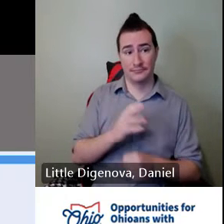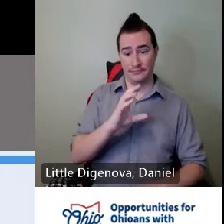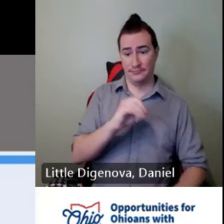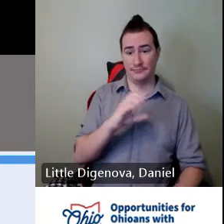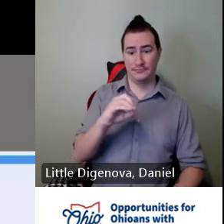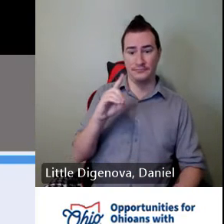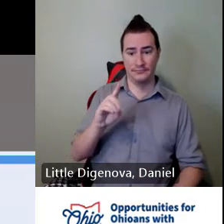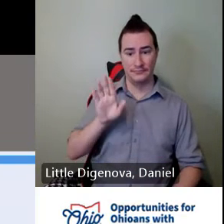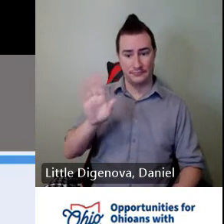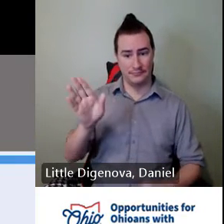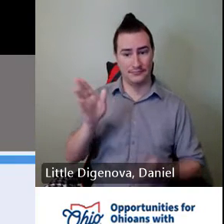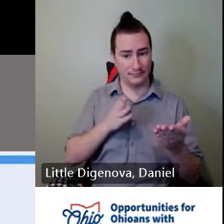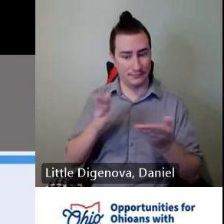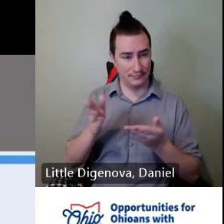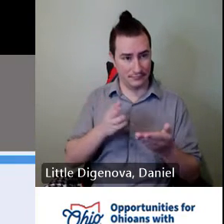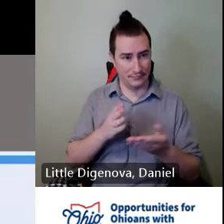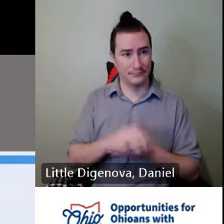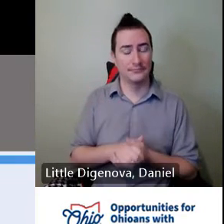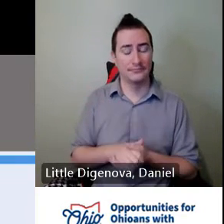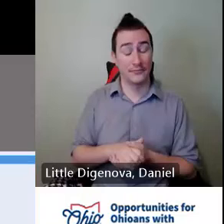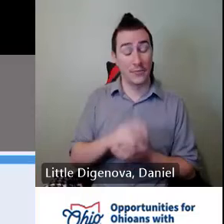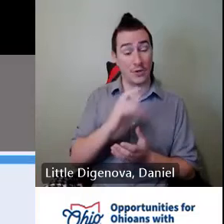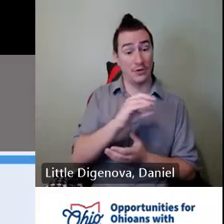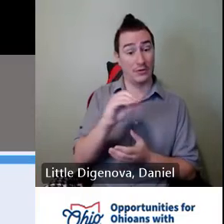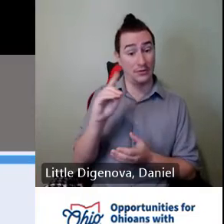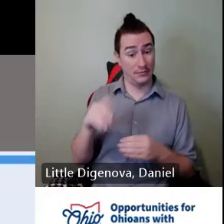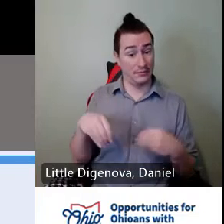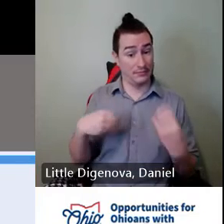vocational rehabilitation services to Ohioans with